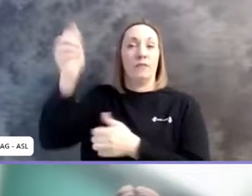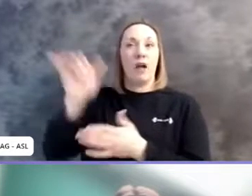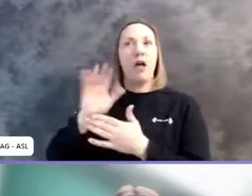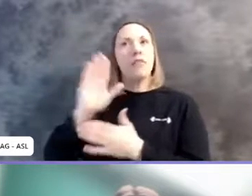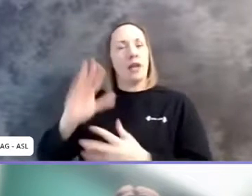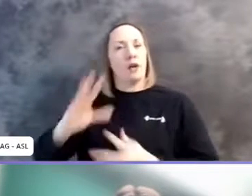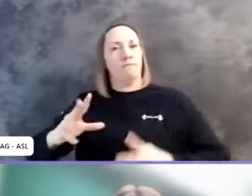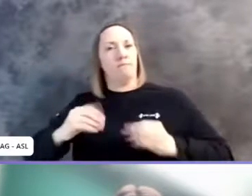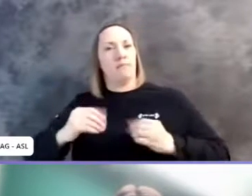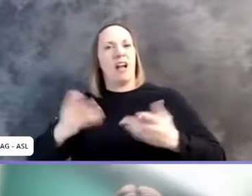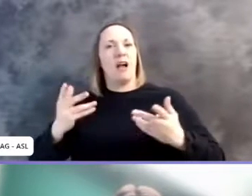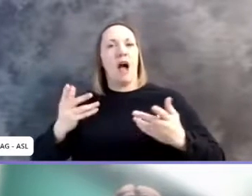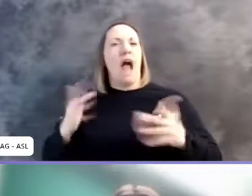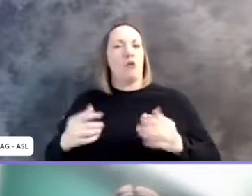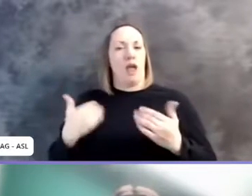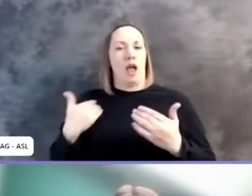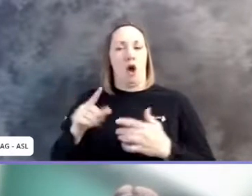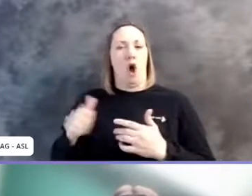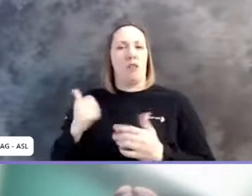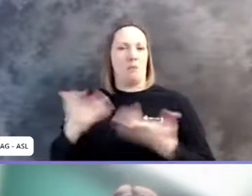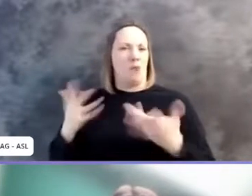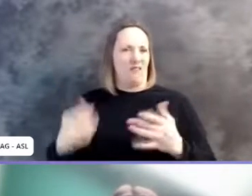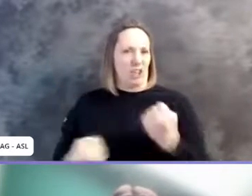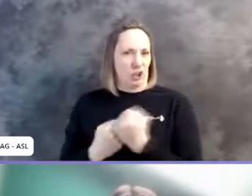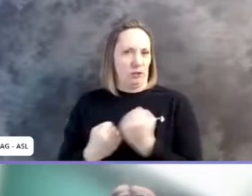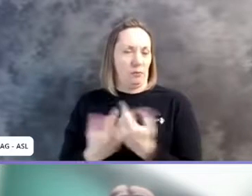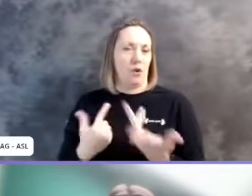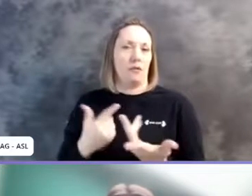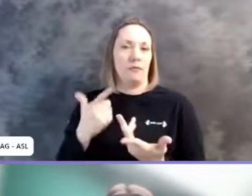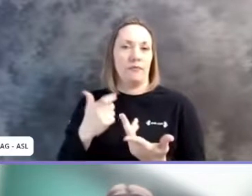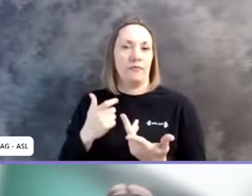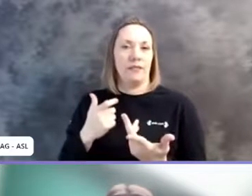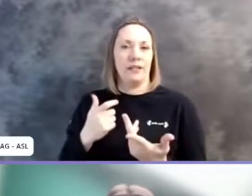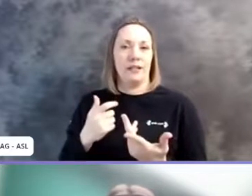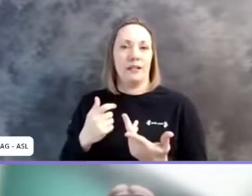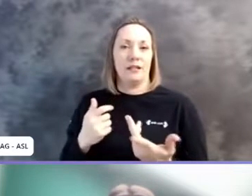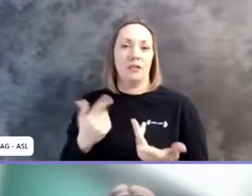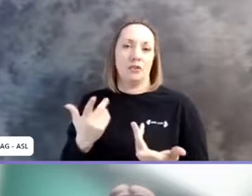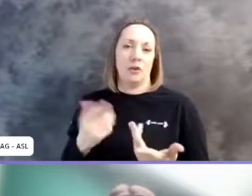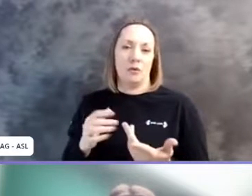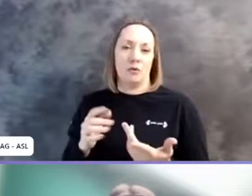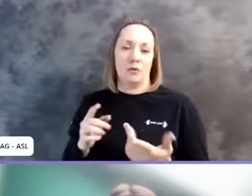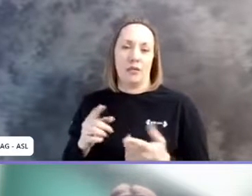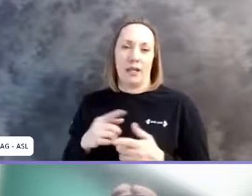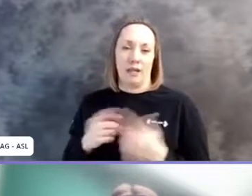great, so when it did come to pitching to leadership, they're buying meant I already